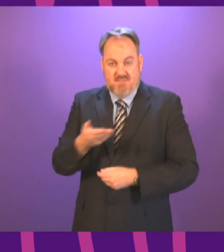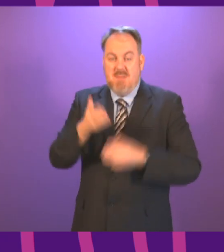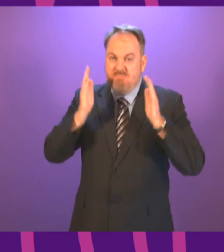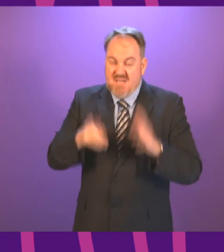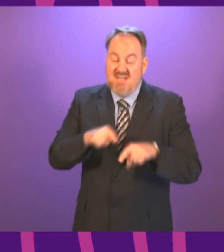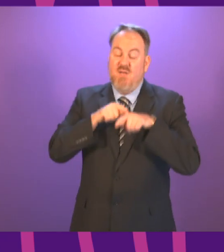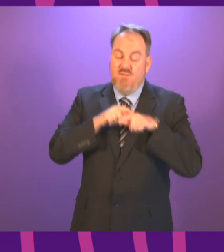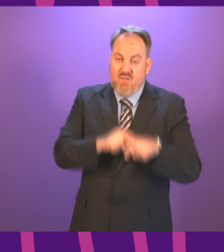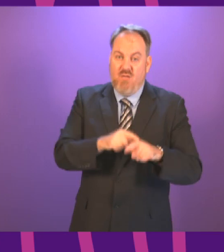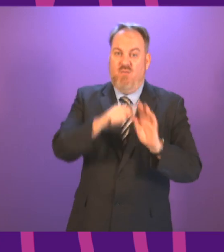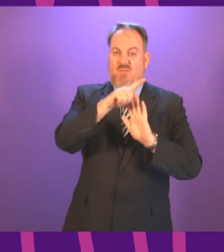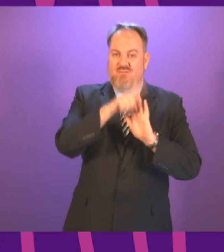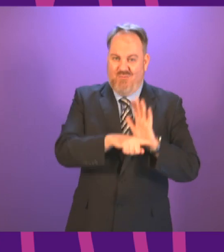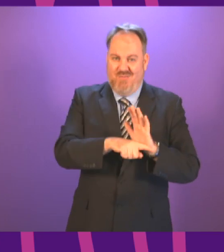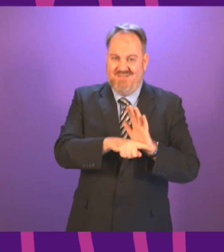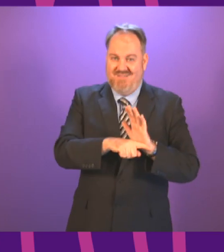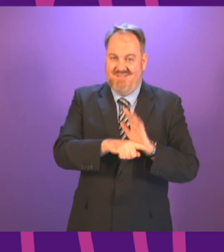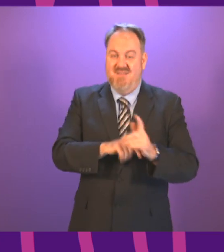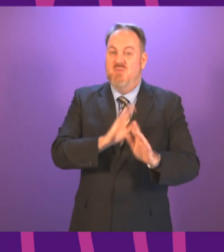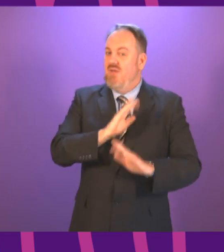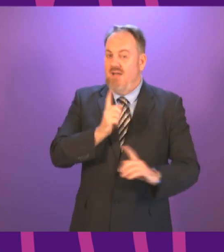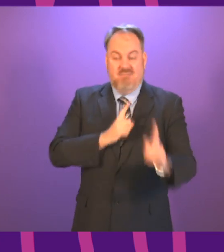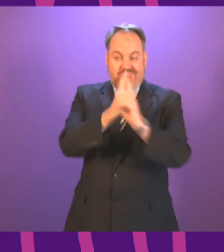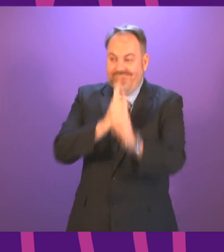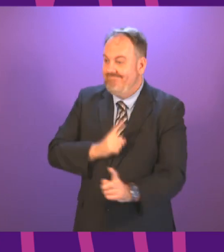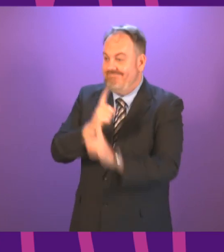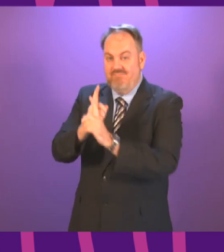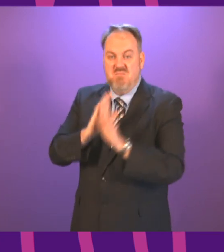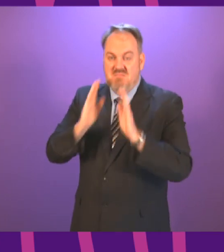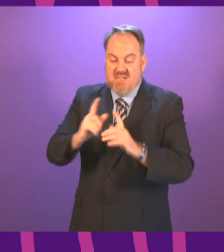of us must continue to comply with the restrictions that are in place. The evidence right now